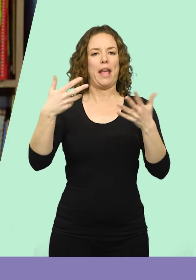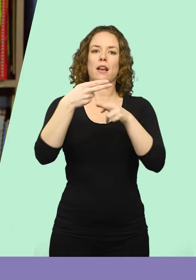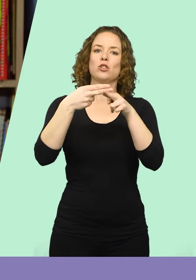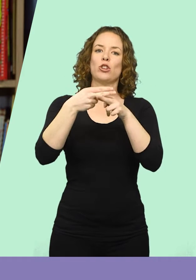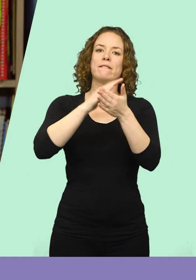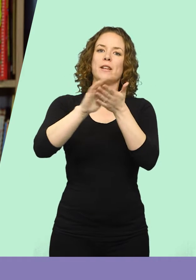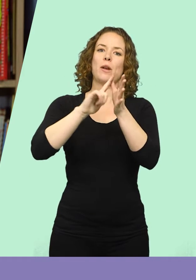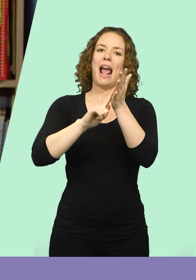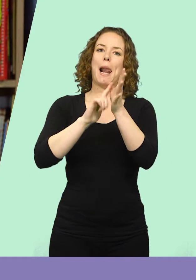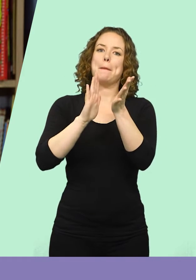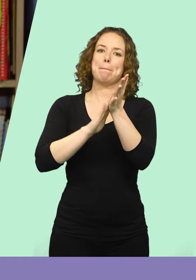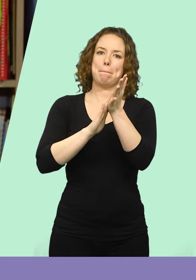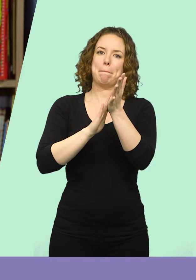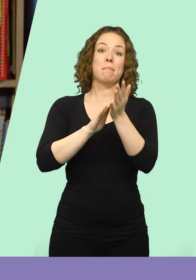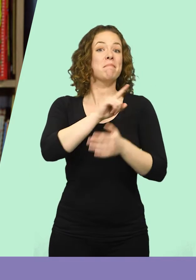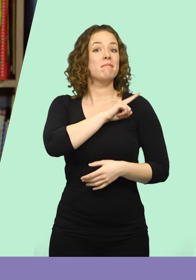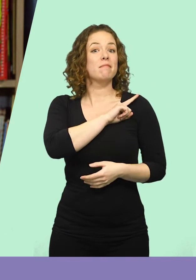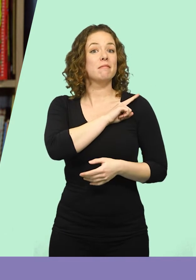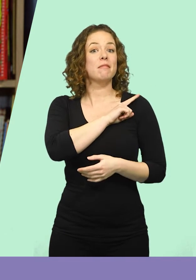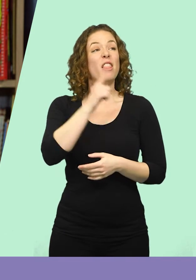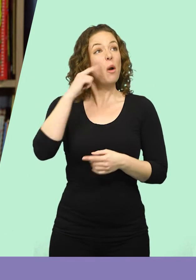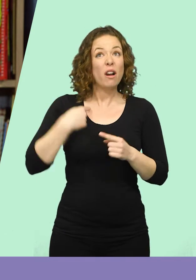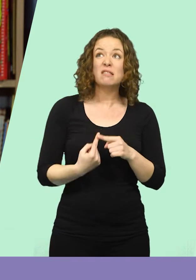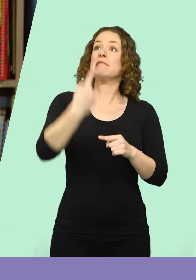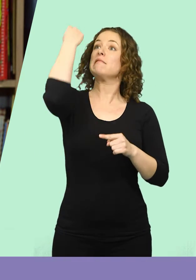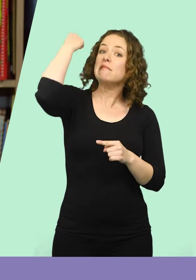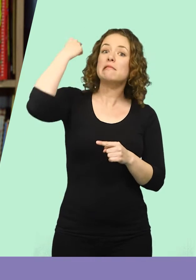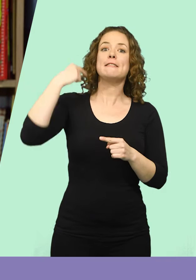education studies at Sheffield Hallam, cos I thought at the time that I